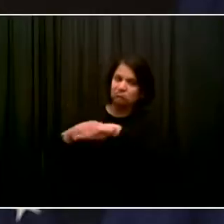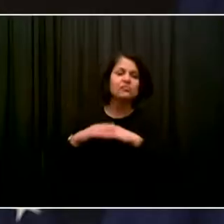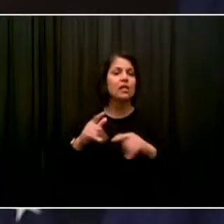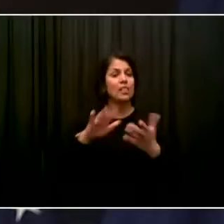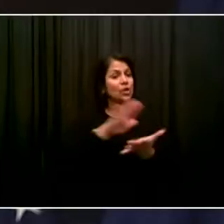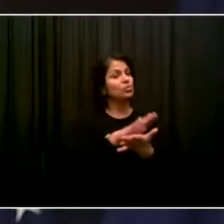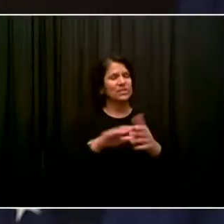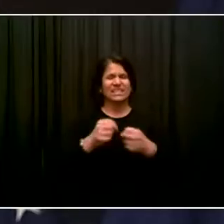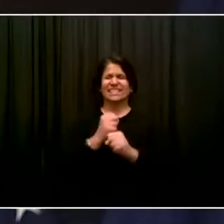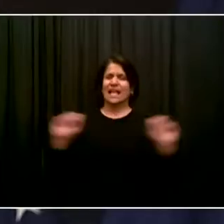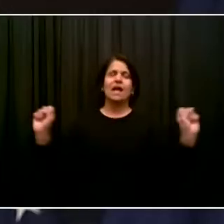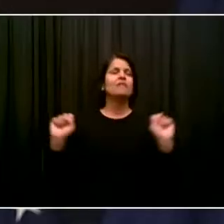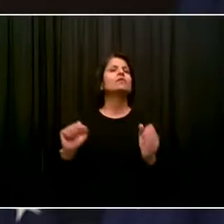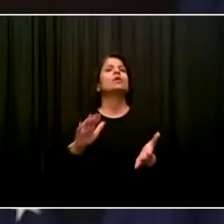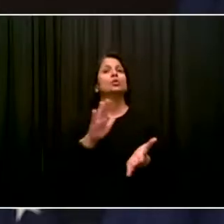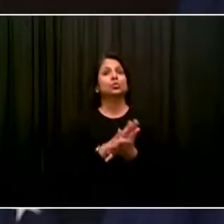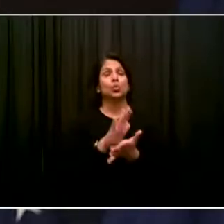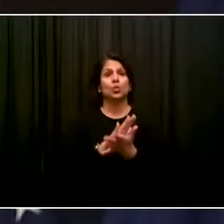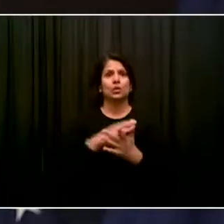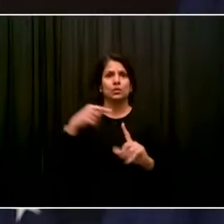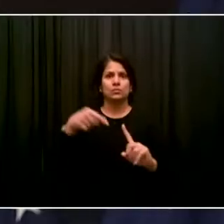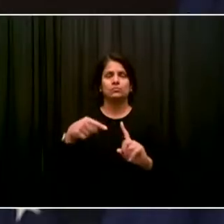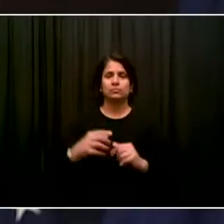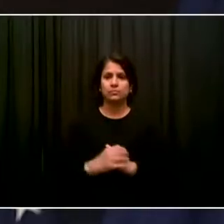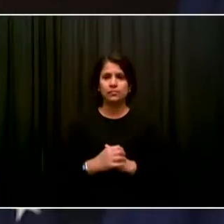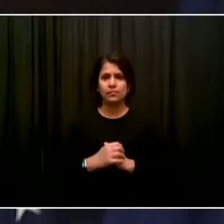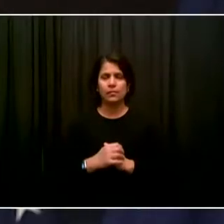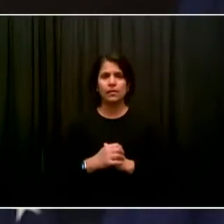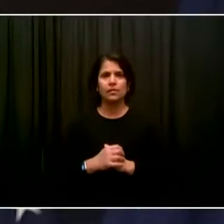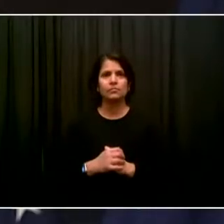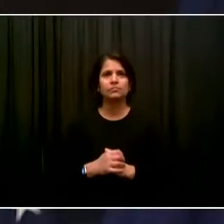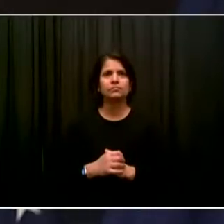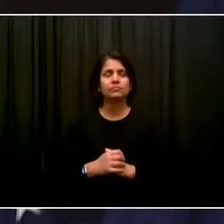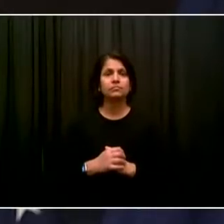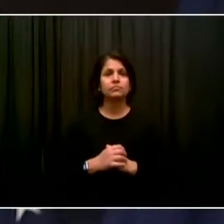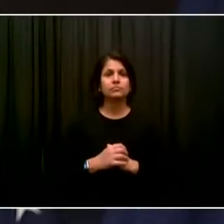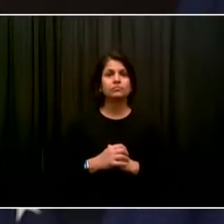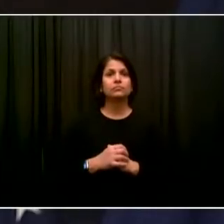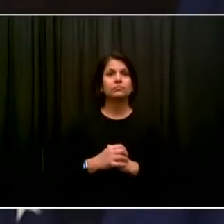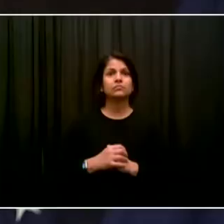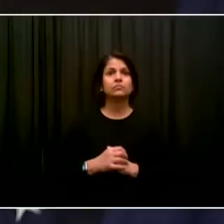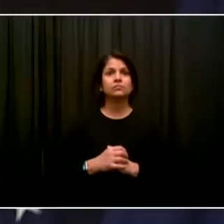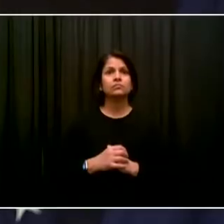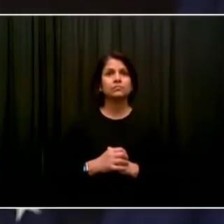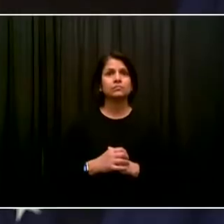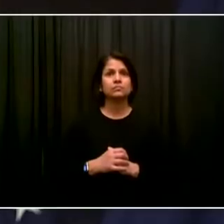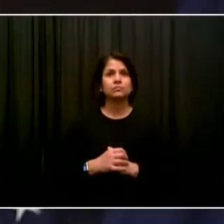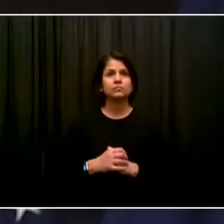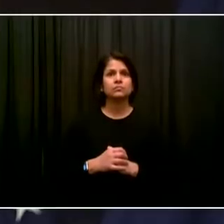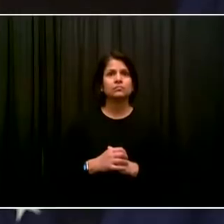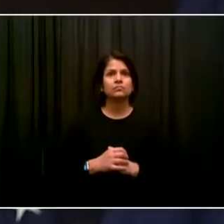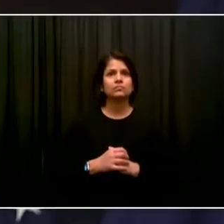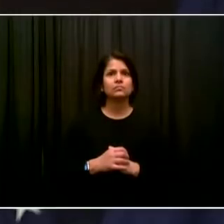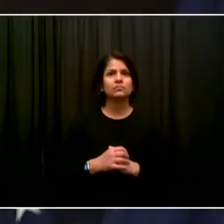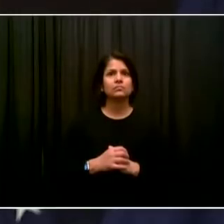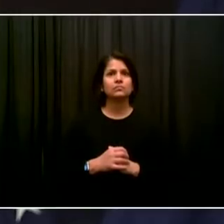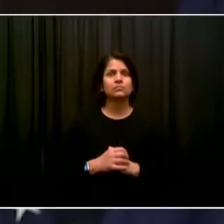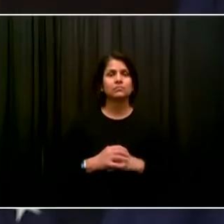TO LET OUR TEACHERS AND THE STUDENTS AND THE FAMILIES KNOW. THE SAFEST PLACE YOU CAN BE IS